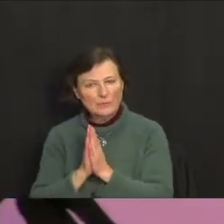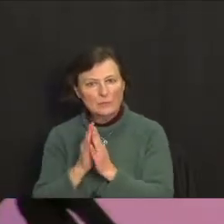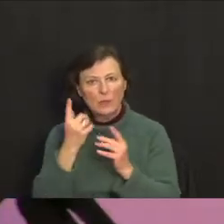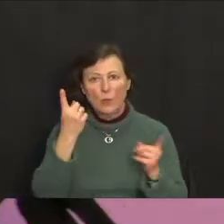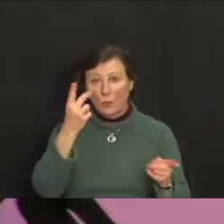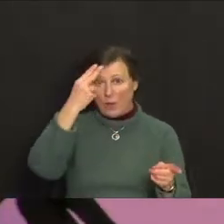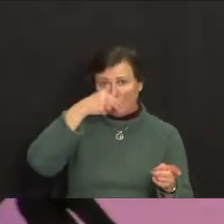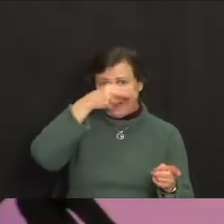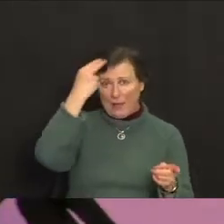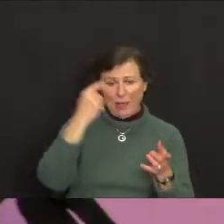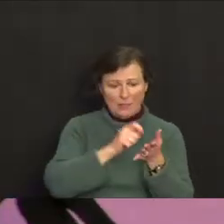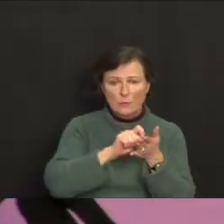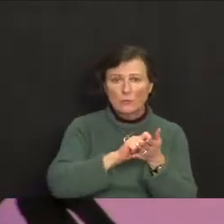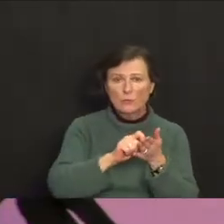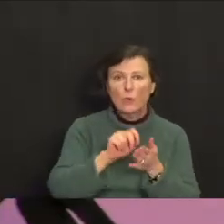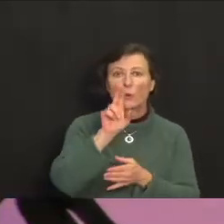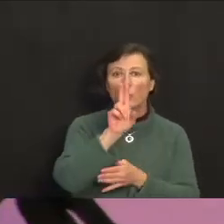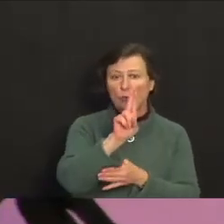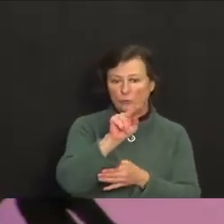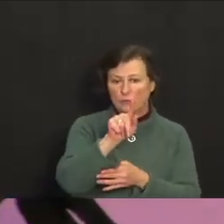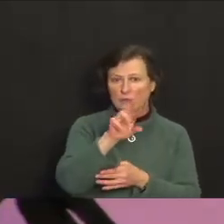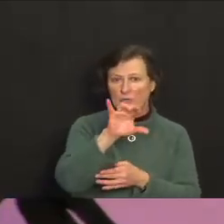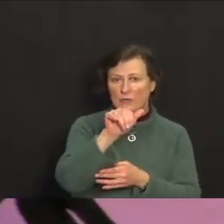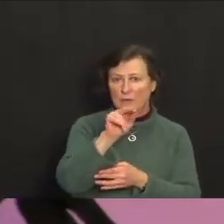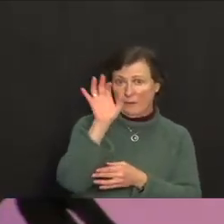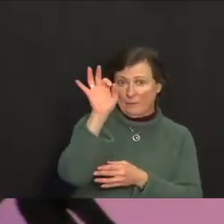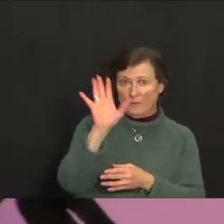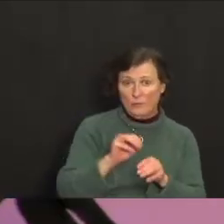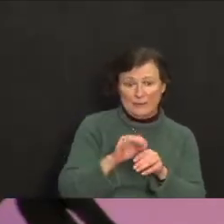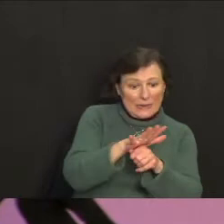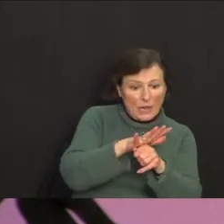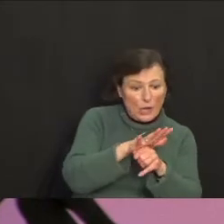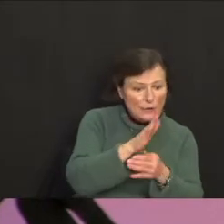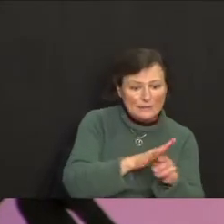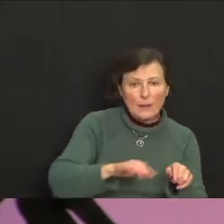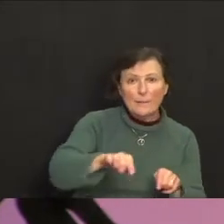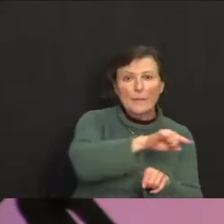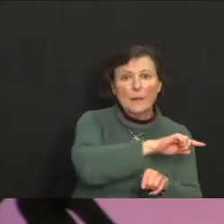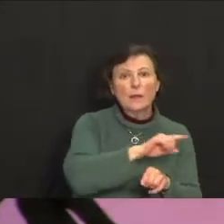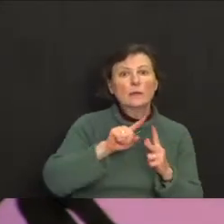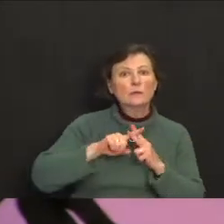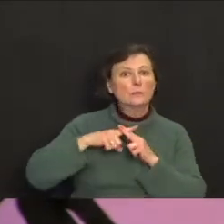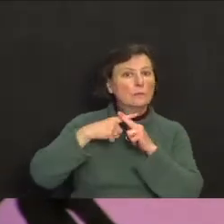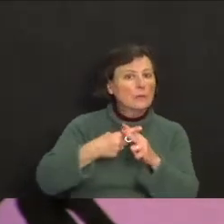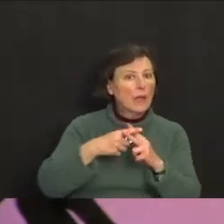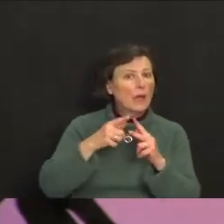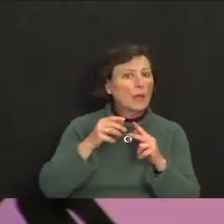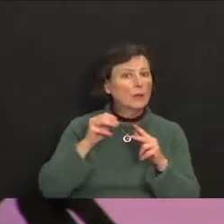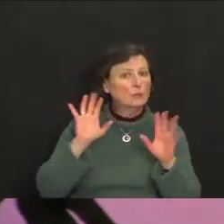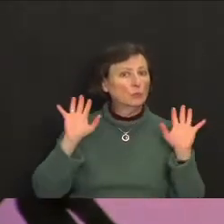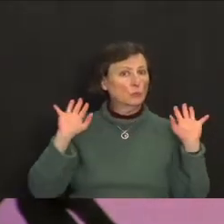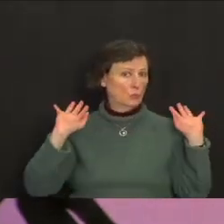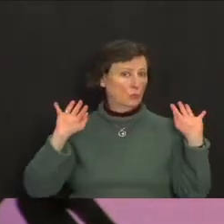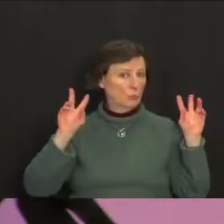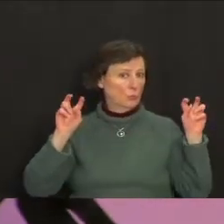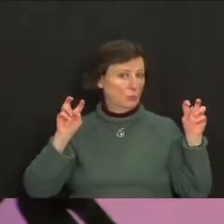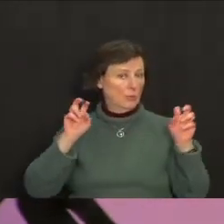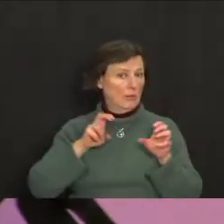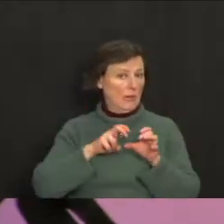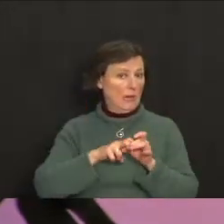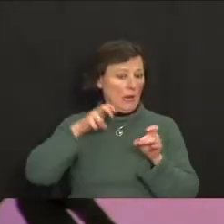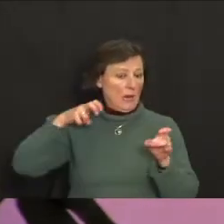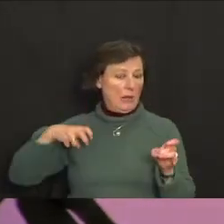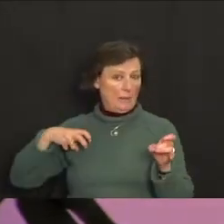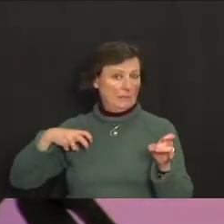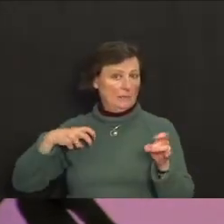wrote that Unitarian ministers in certain areas had all begun to "abstain from blood and pork."